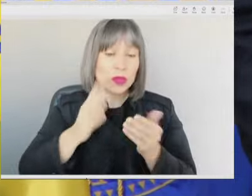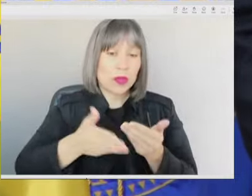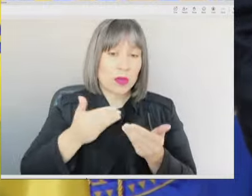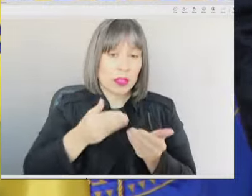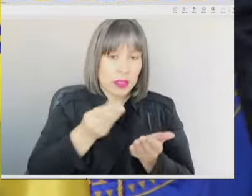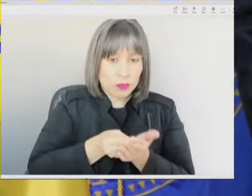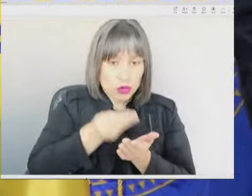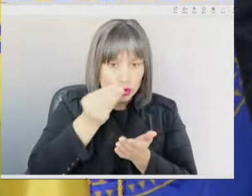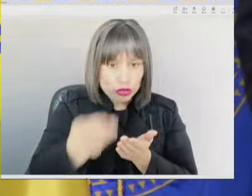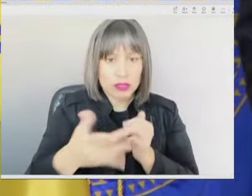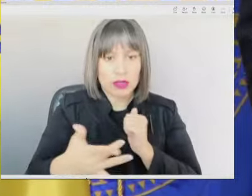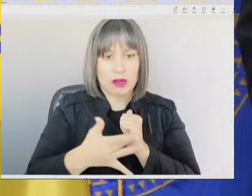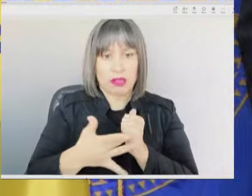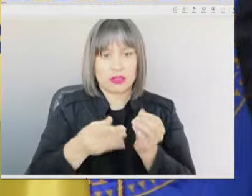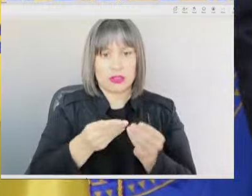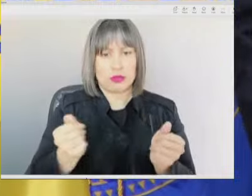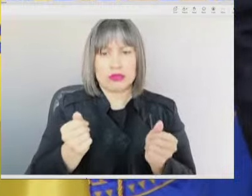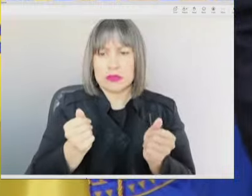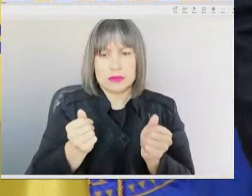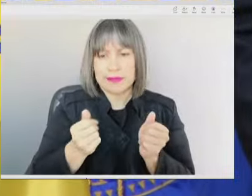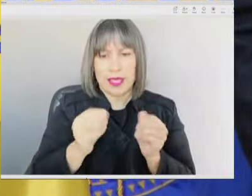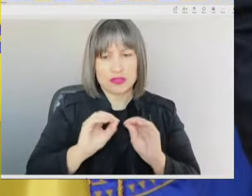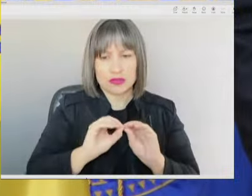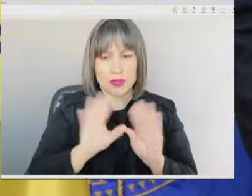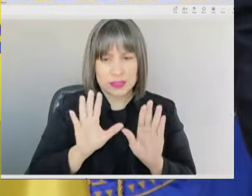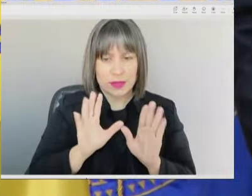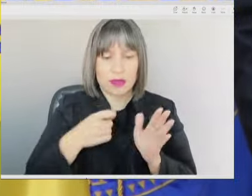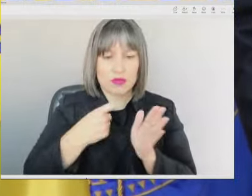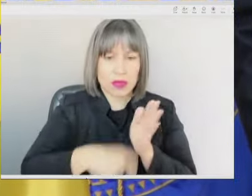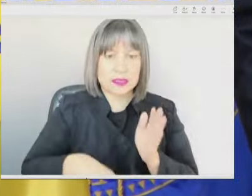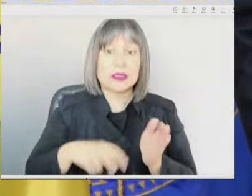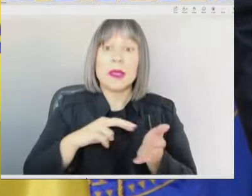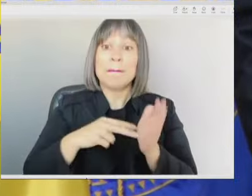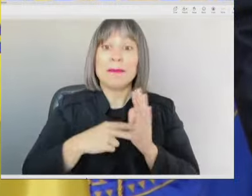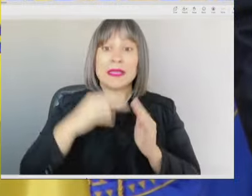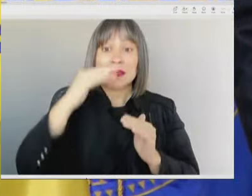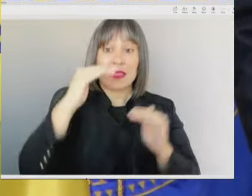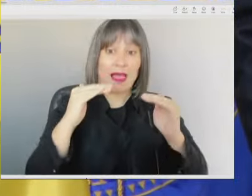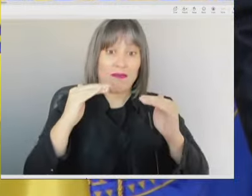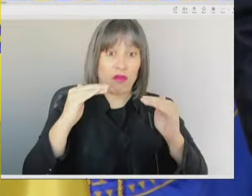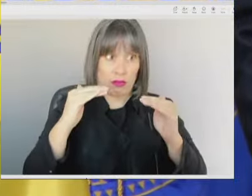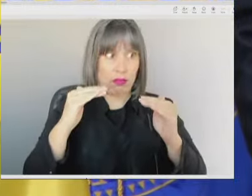transparent prices. This also levels the playing field and allows for vendors who qualify,